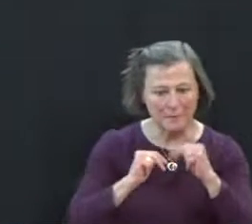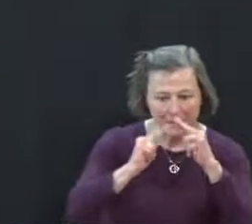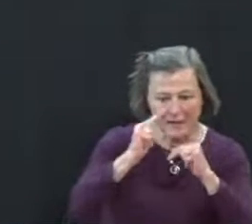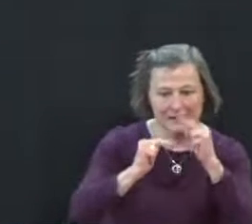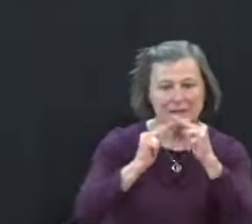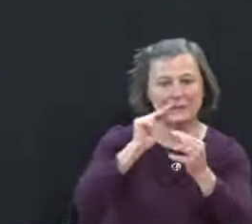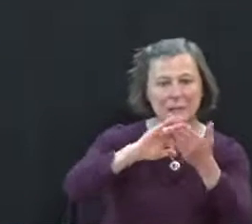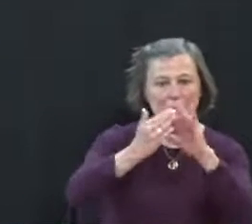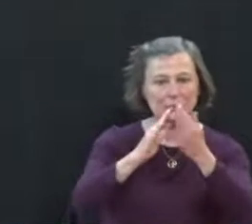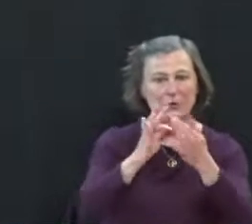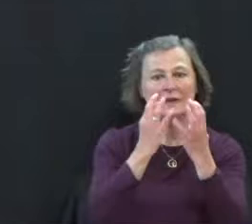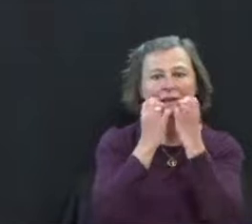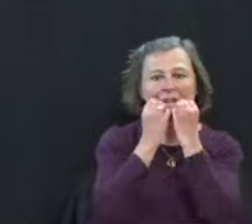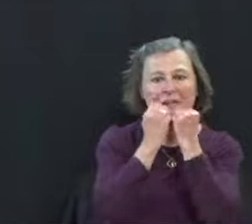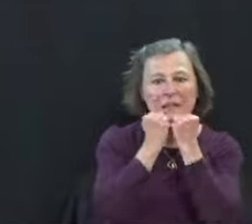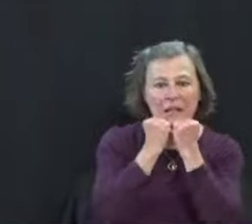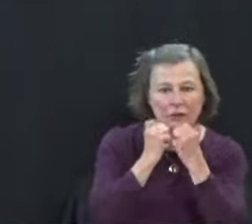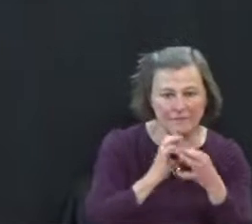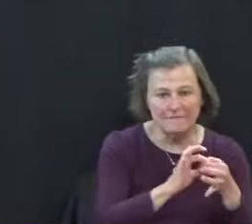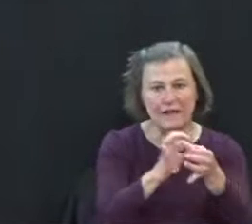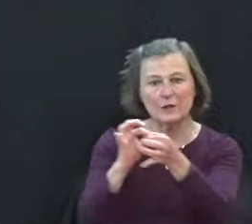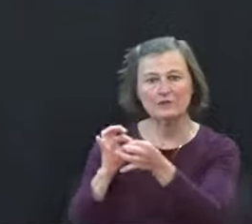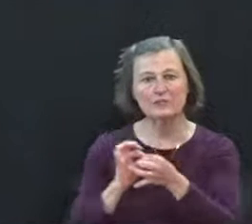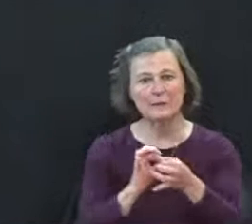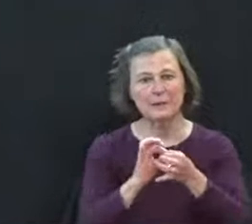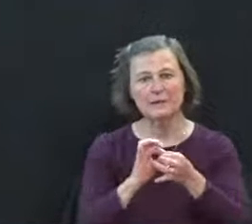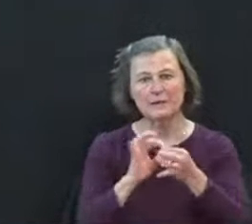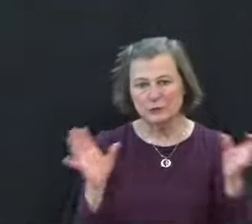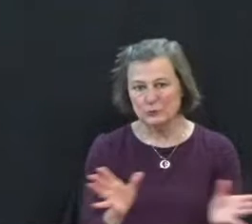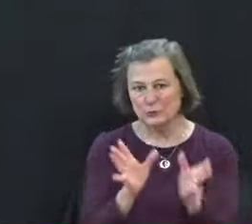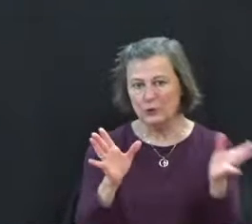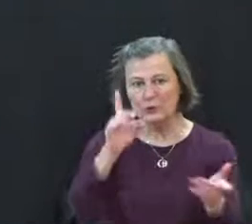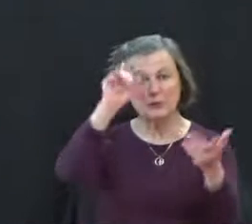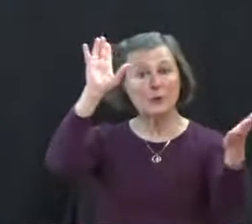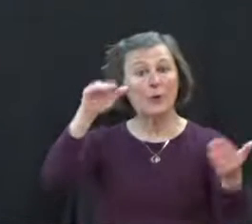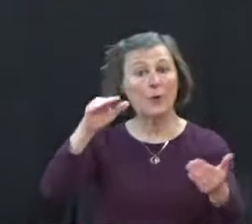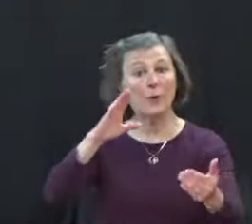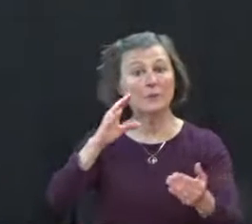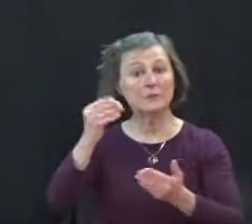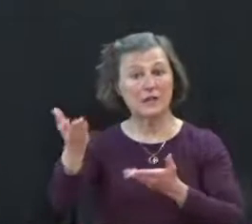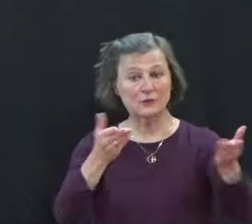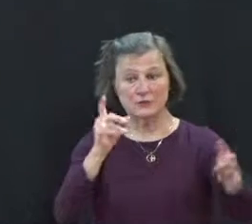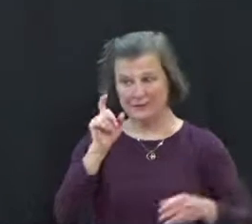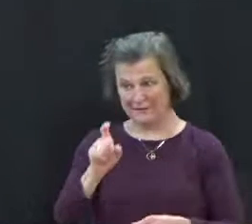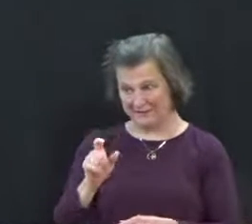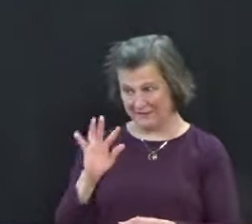Build a community of caring fellowship, Nurture the hopes and serve the needs of our